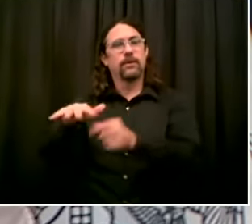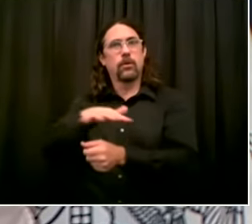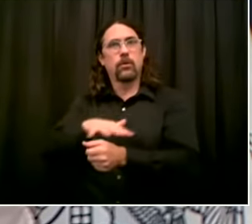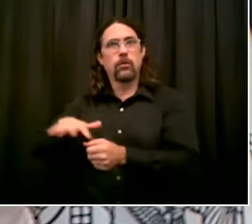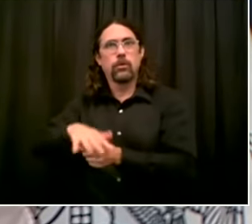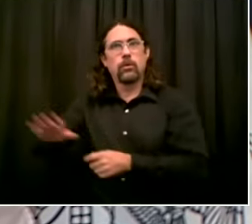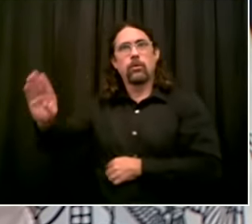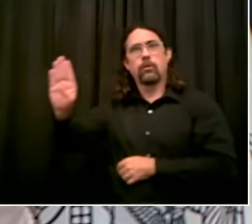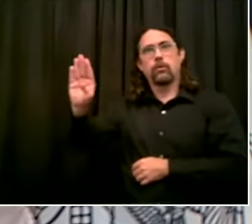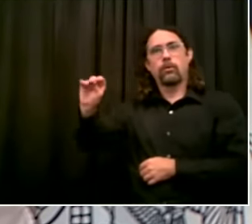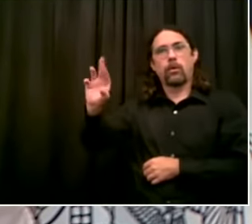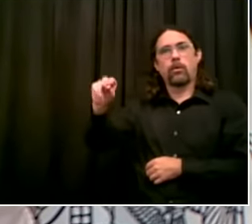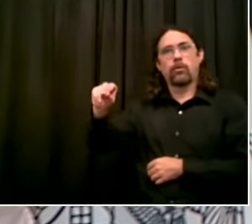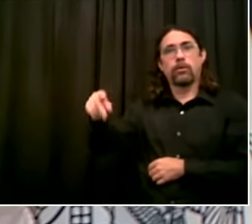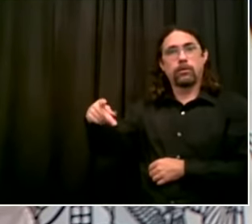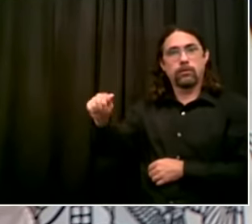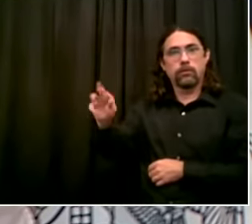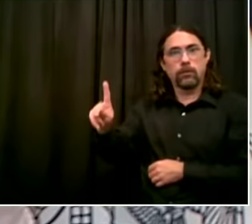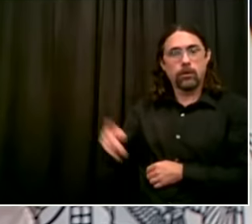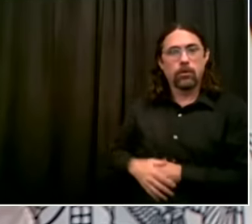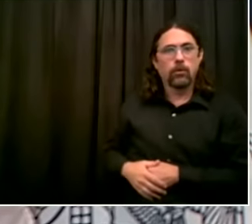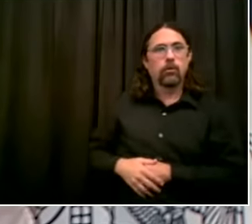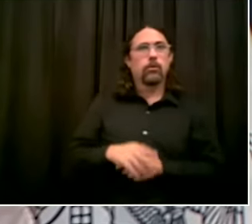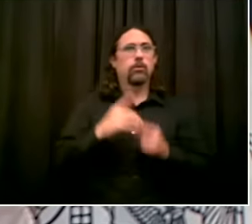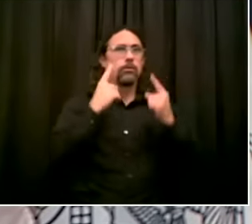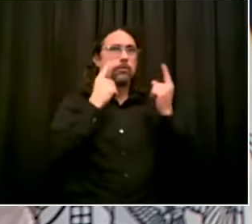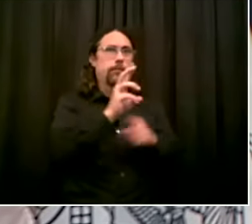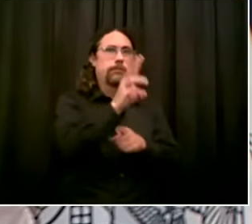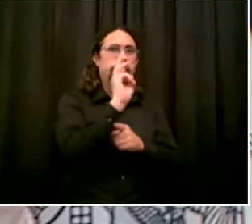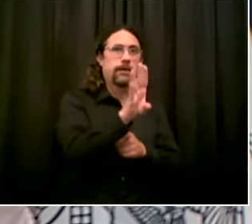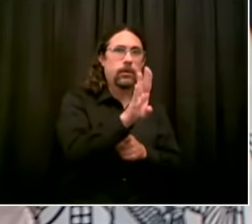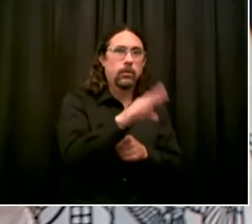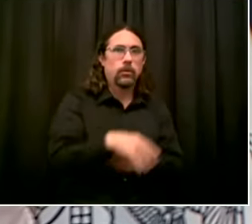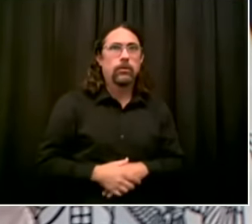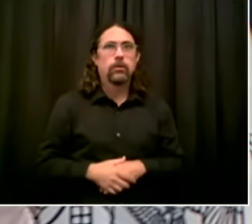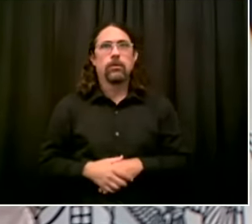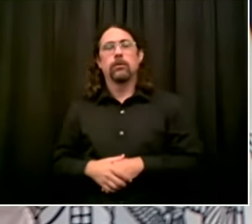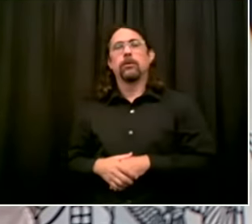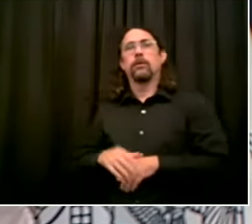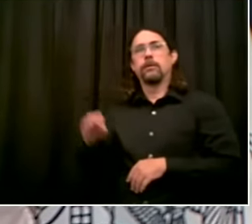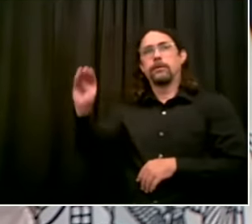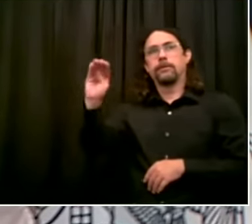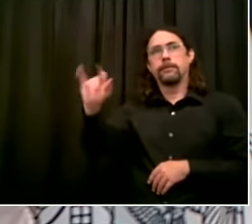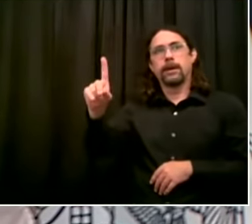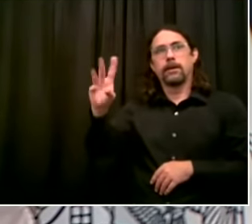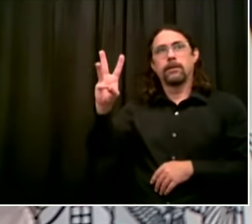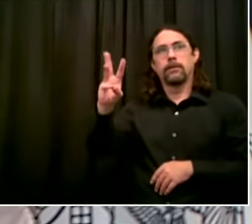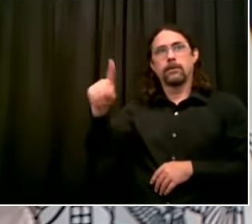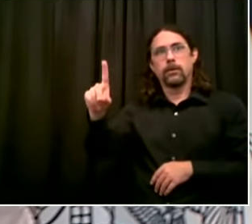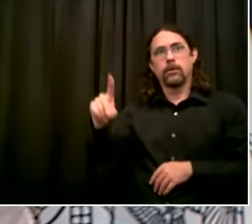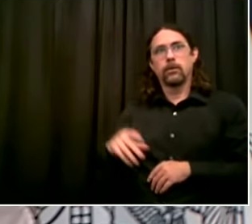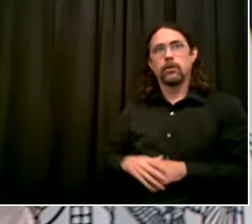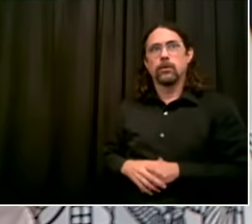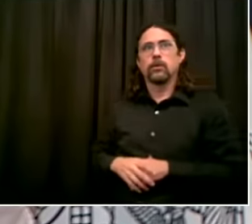S ACAFURELLY AS WE HAVE, THE CASES THERE